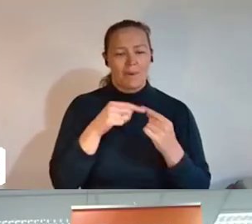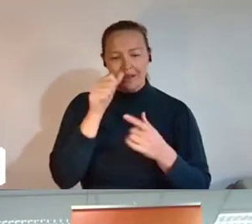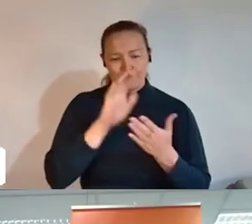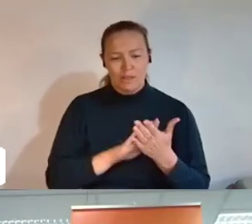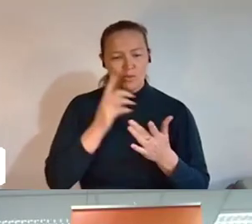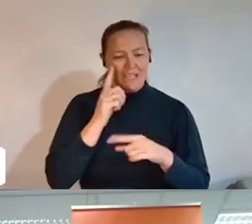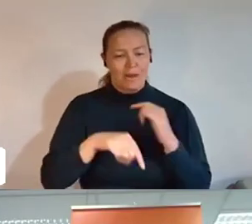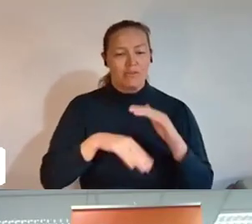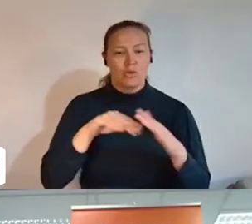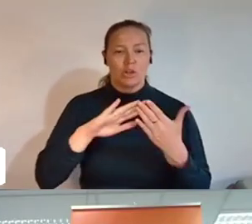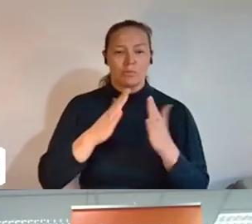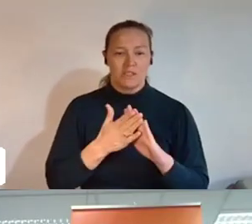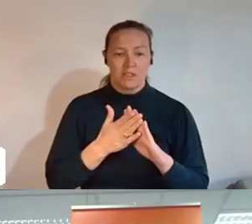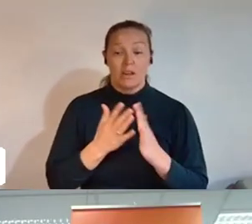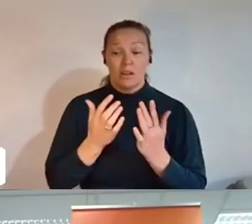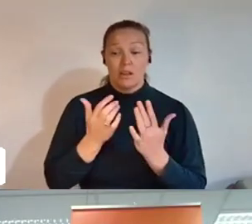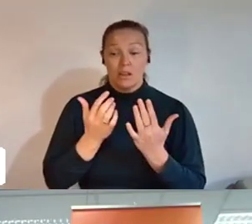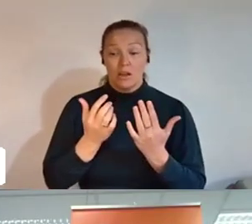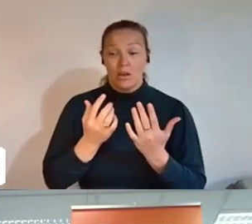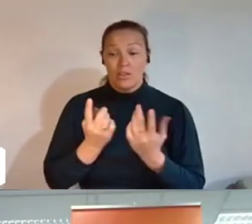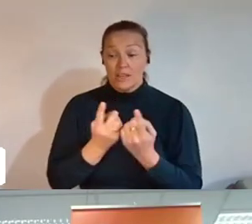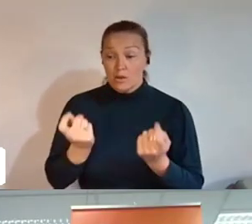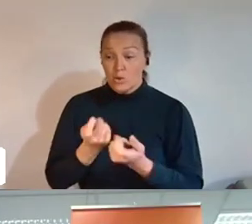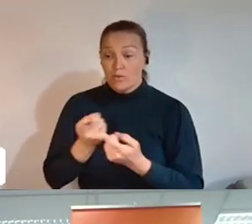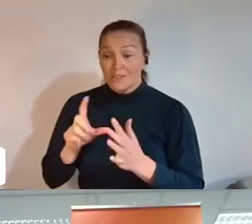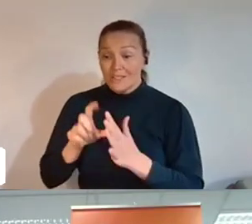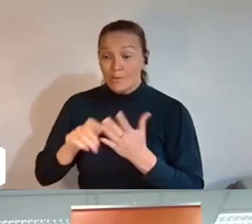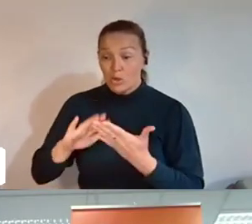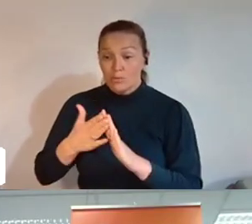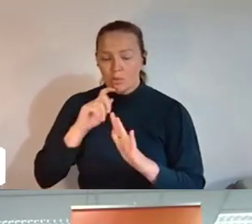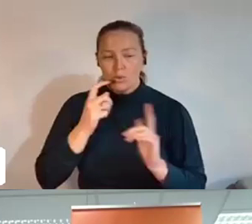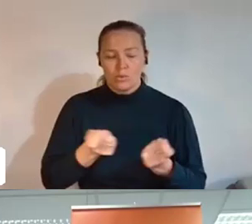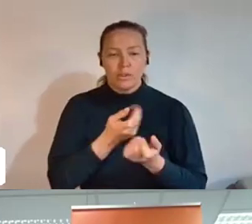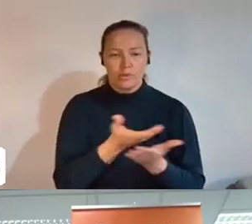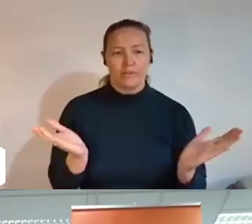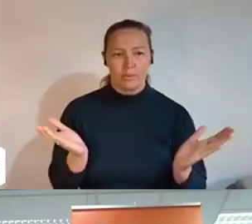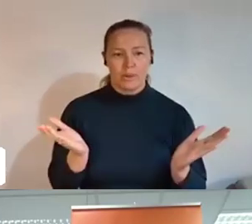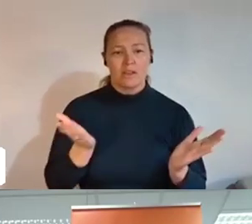is good for everyone. So I would like to see more education and awareness amongst political parties